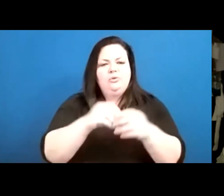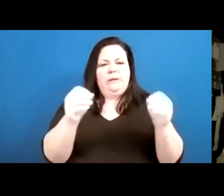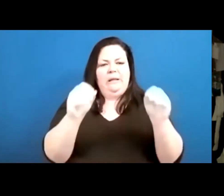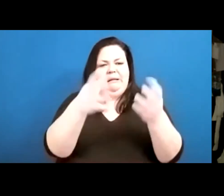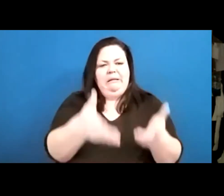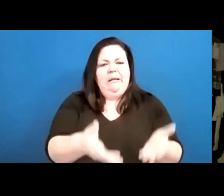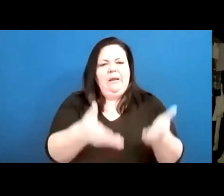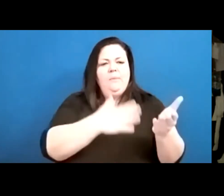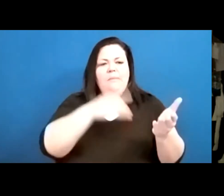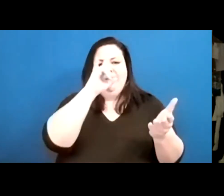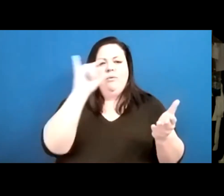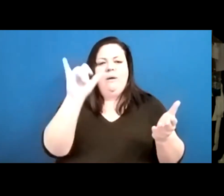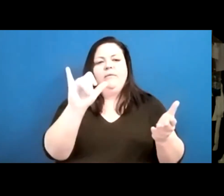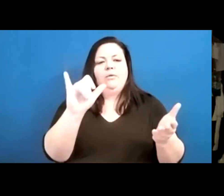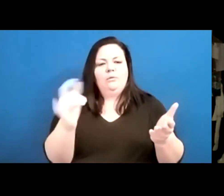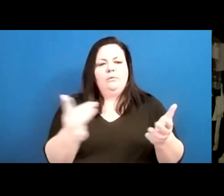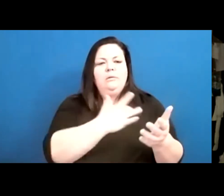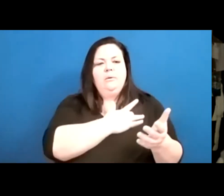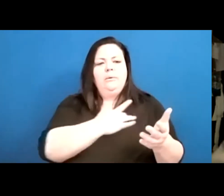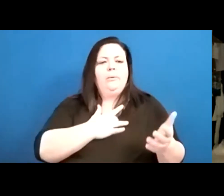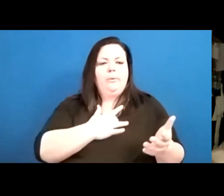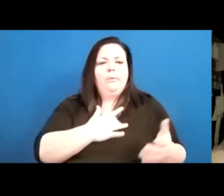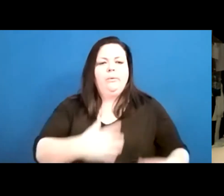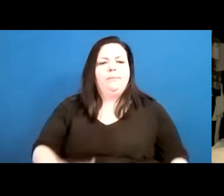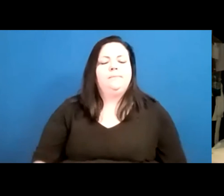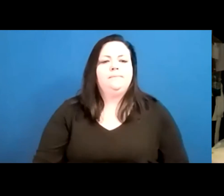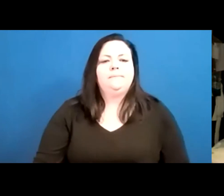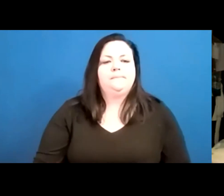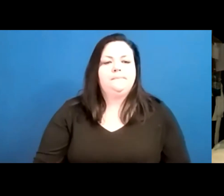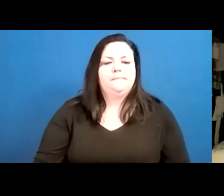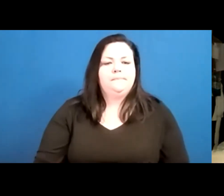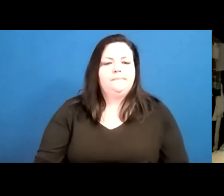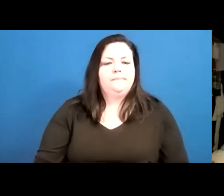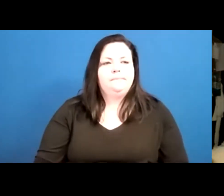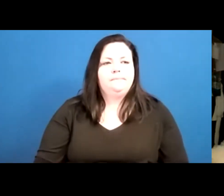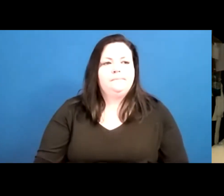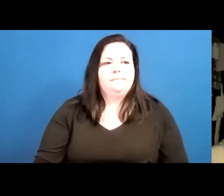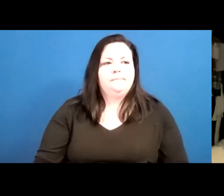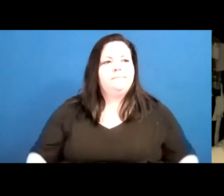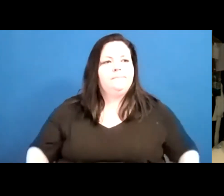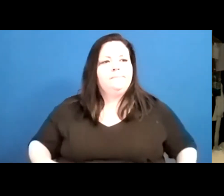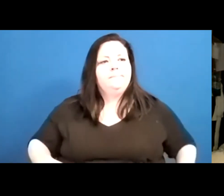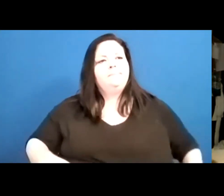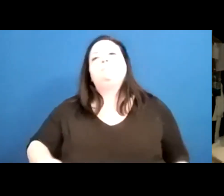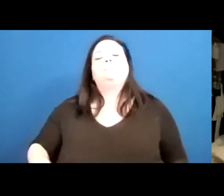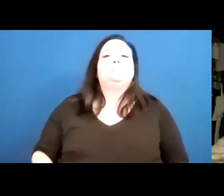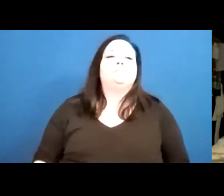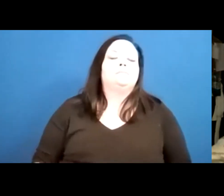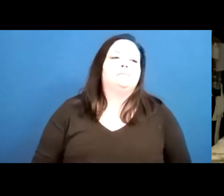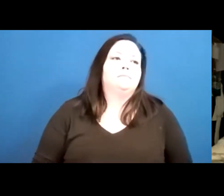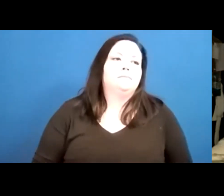empty/ art. I love that, thank you.